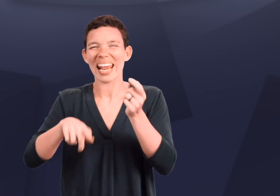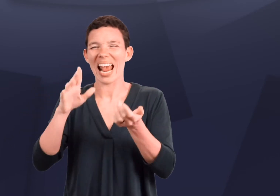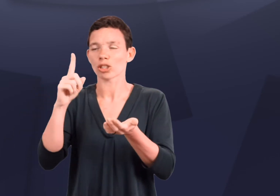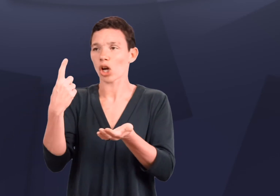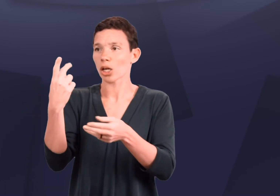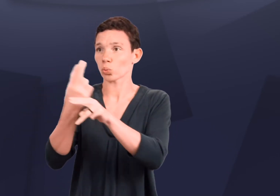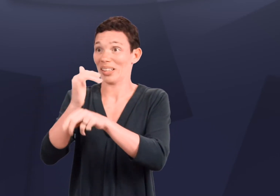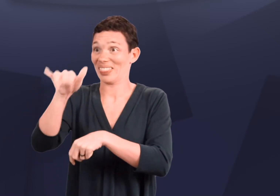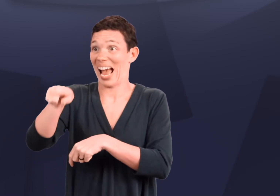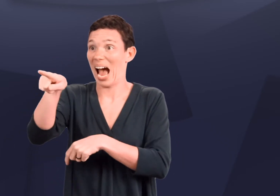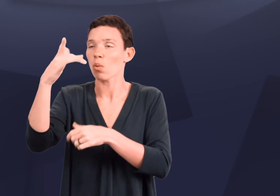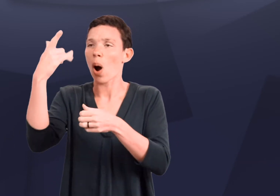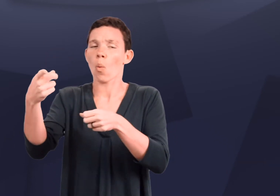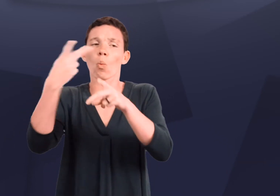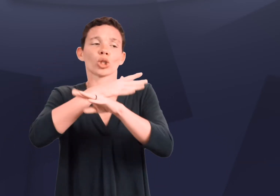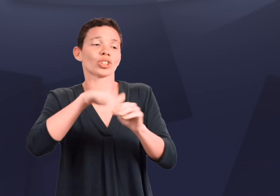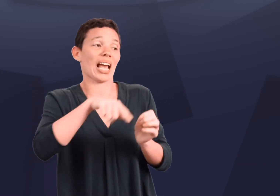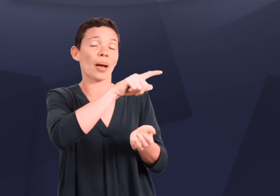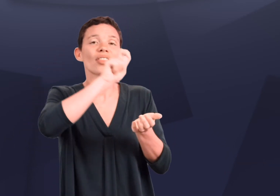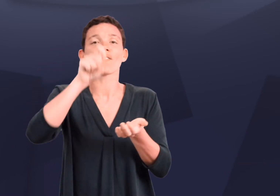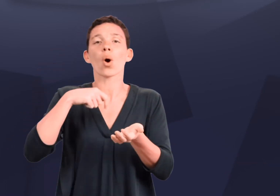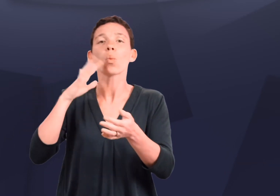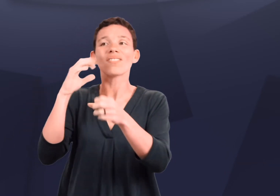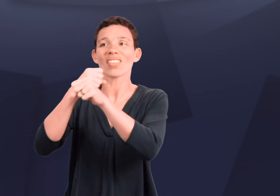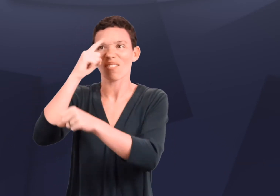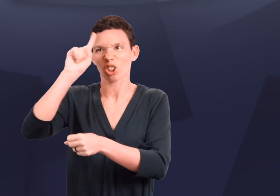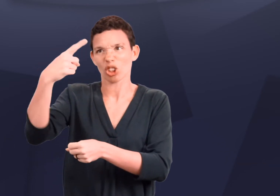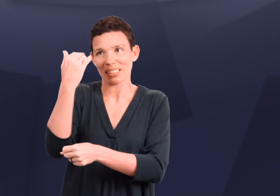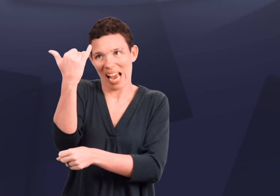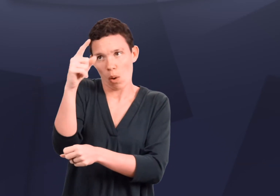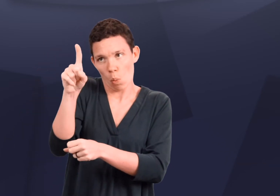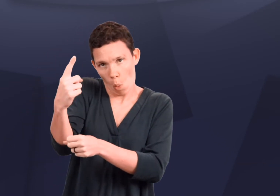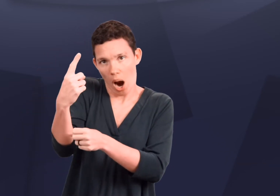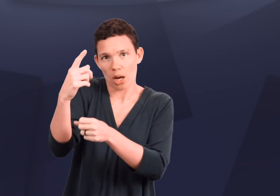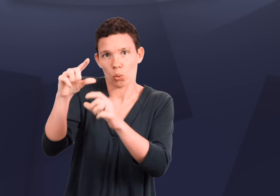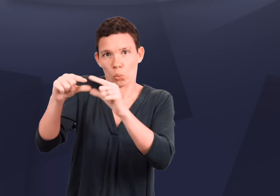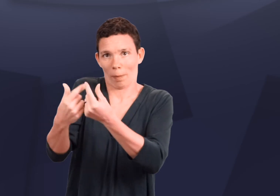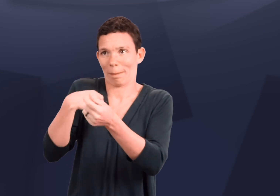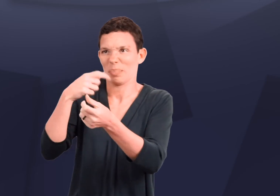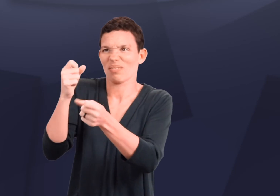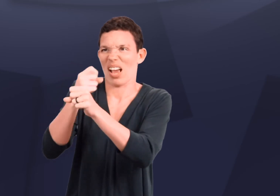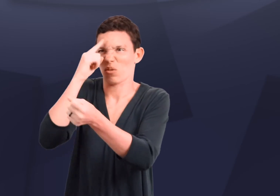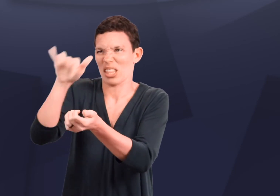Oppression is oppression, meaning that if you want to fight for deaf rights or racism